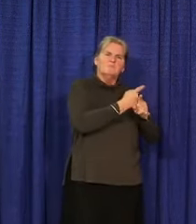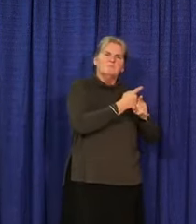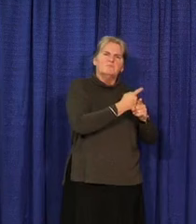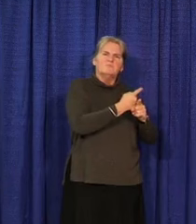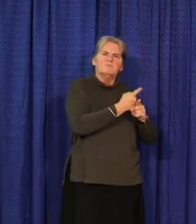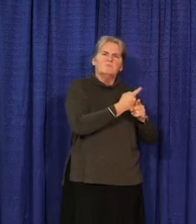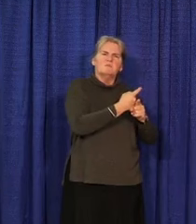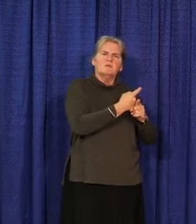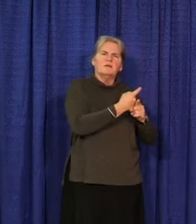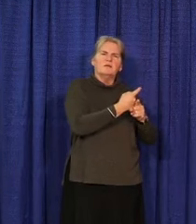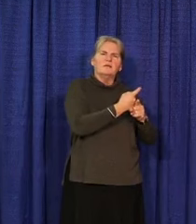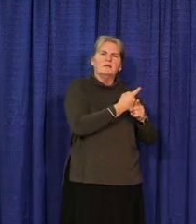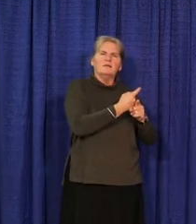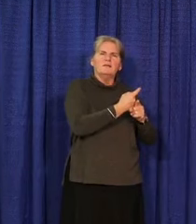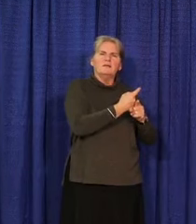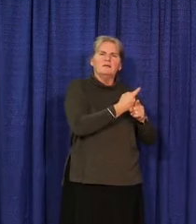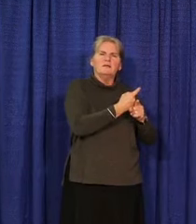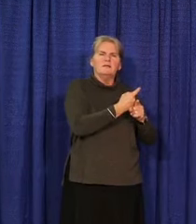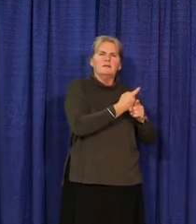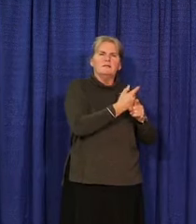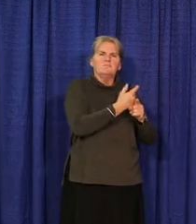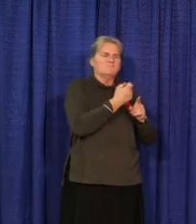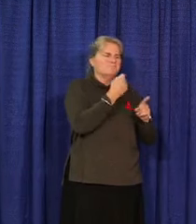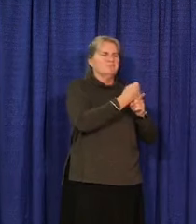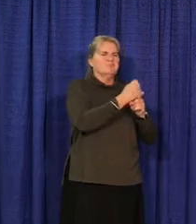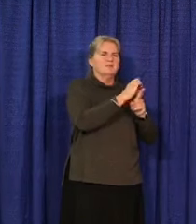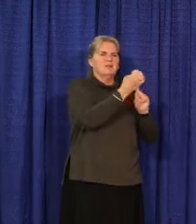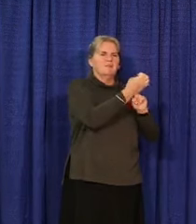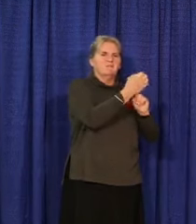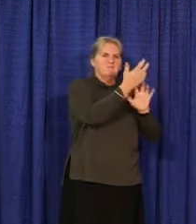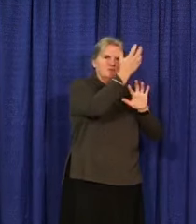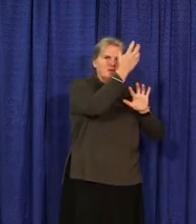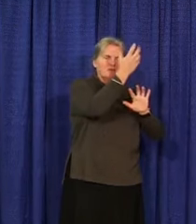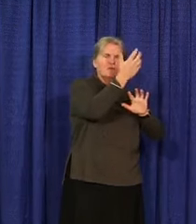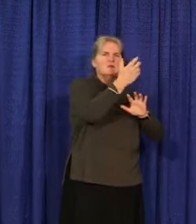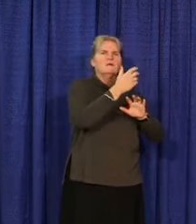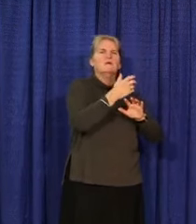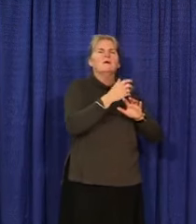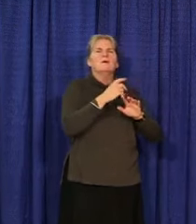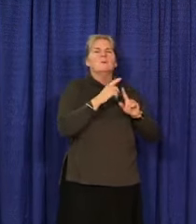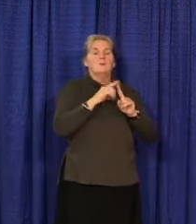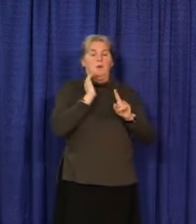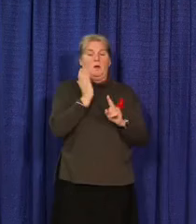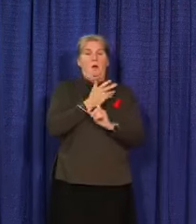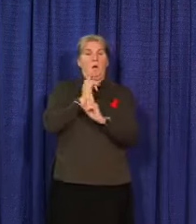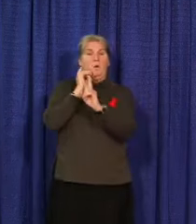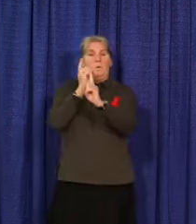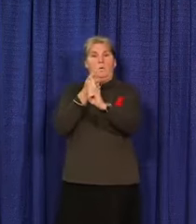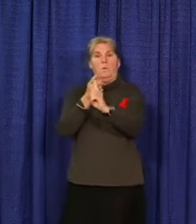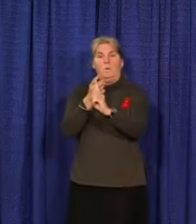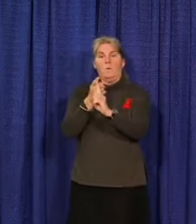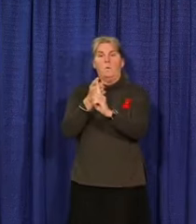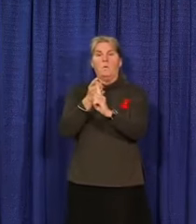best to prevent environmental damage and waste.